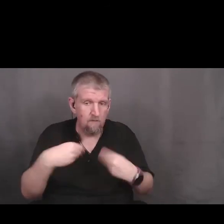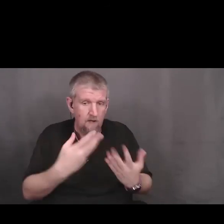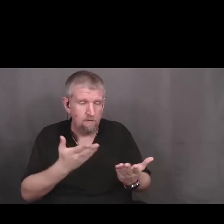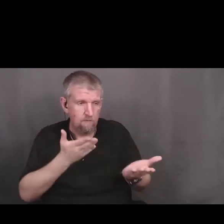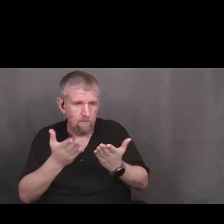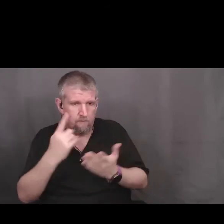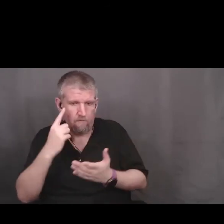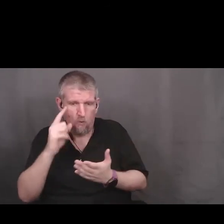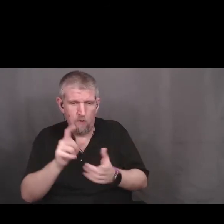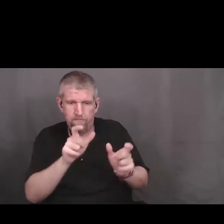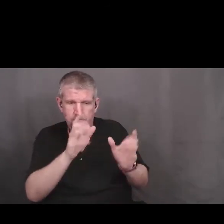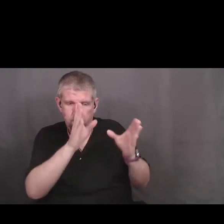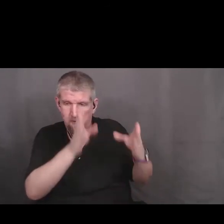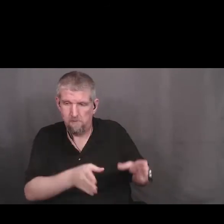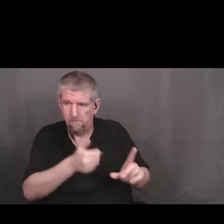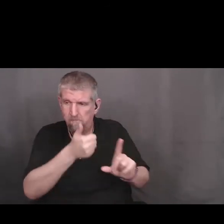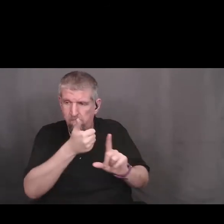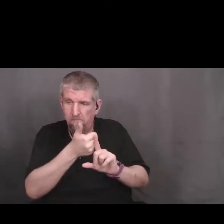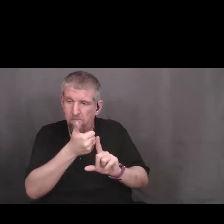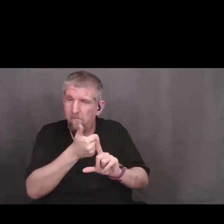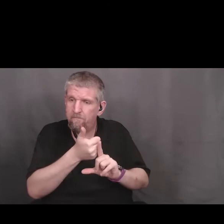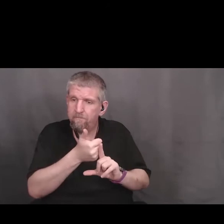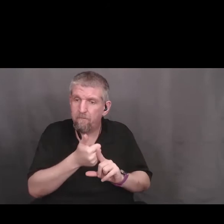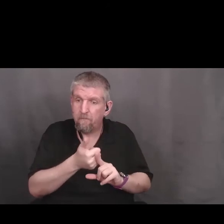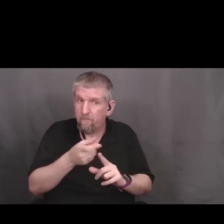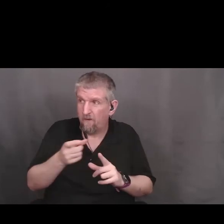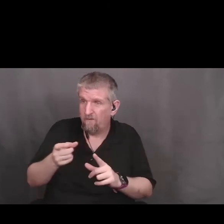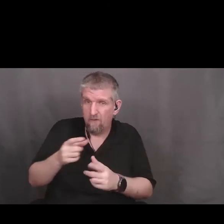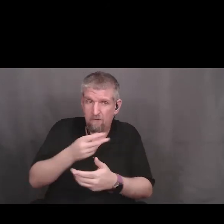to someone that might need a graduate level education.